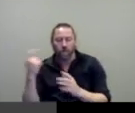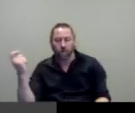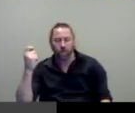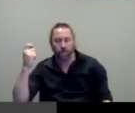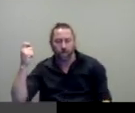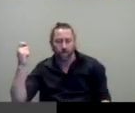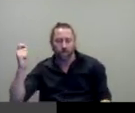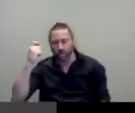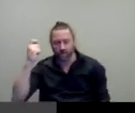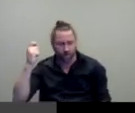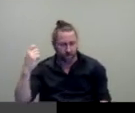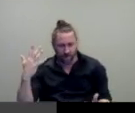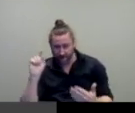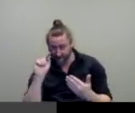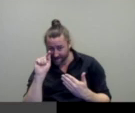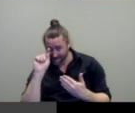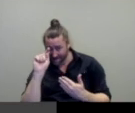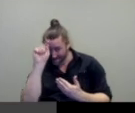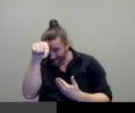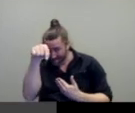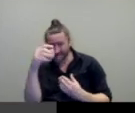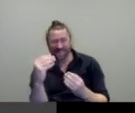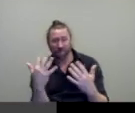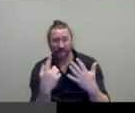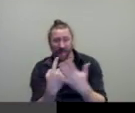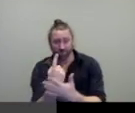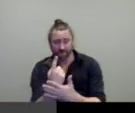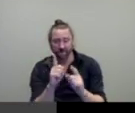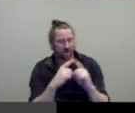hinting at a drama waiting to happen beyond the camera's lens